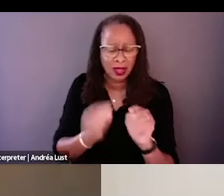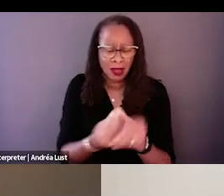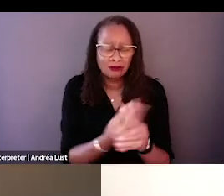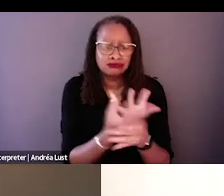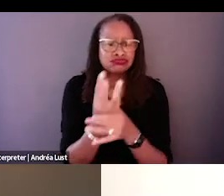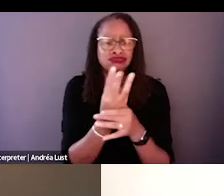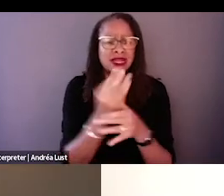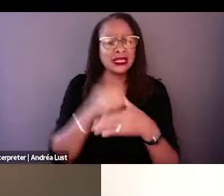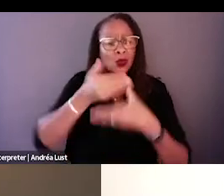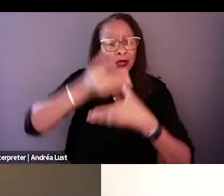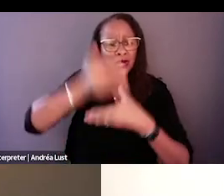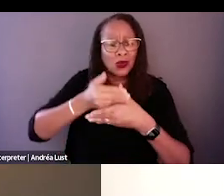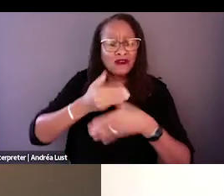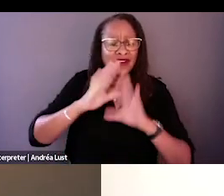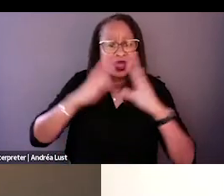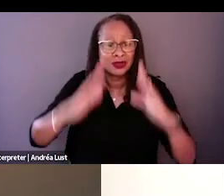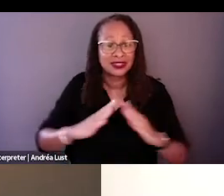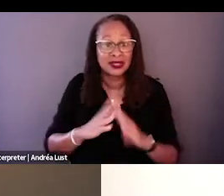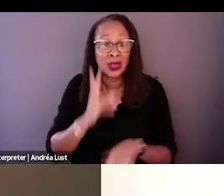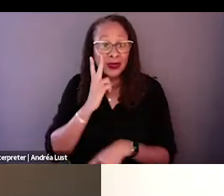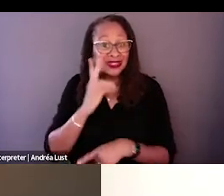angles and what you were trying to show?